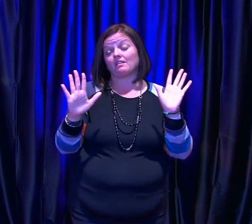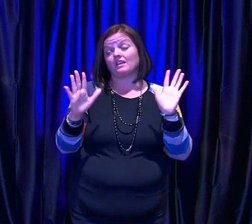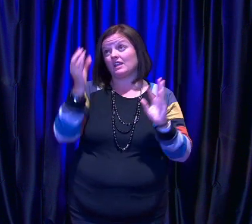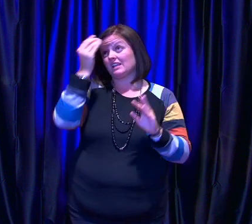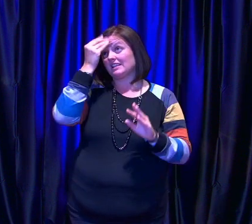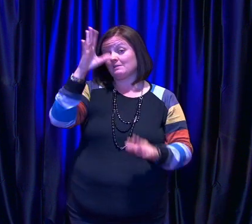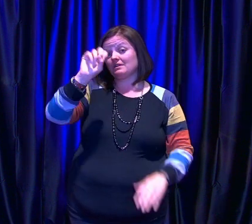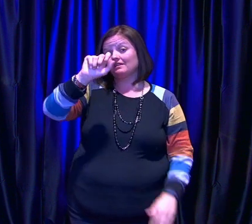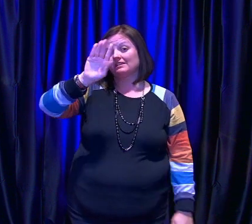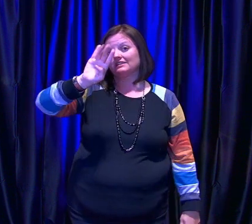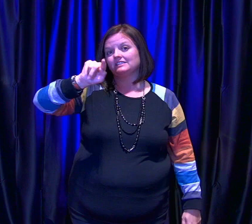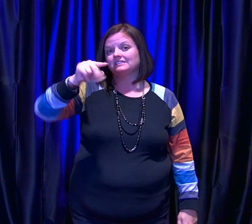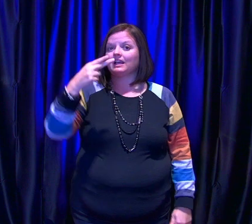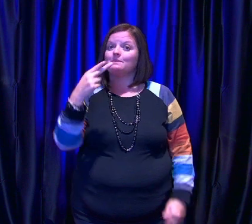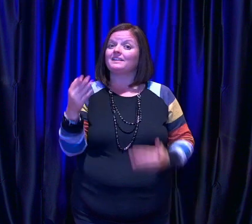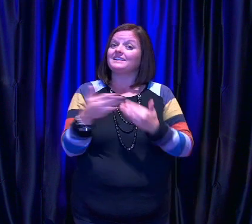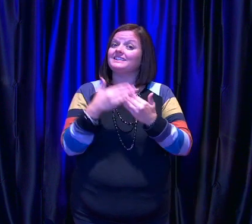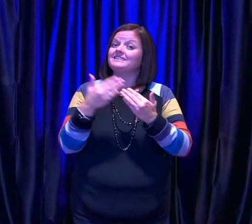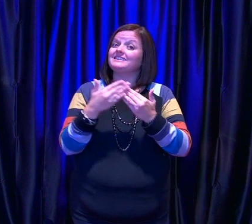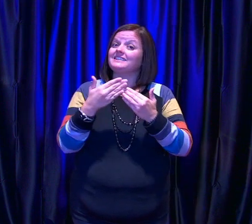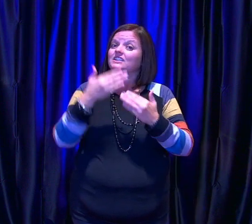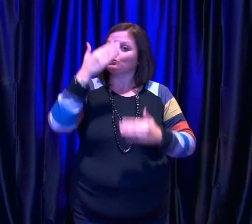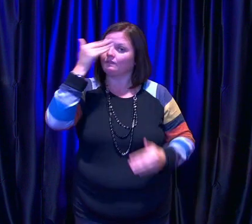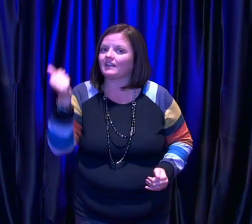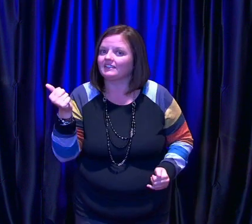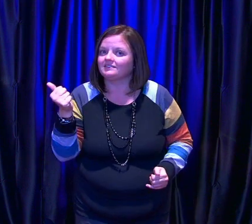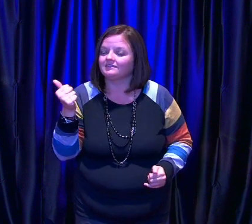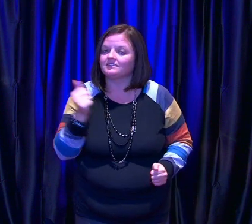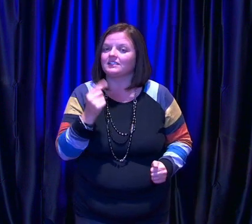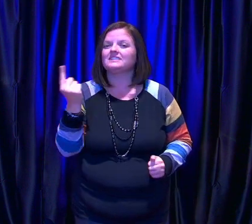easy to forget it is something that we